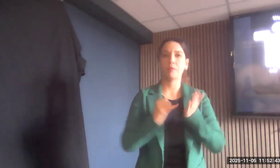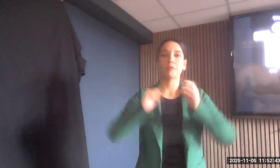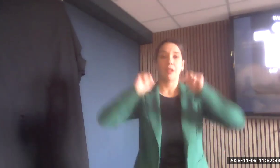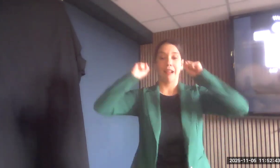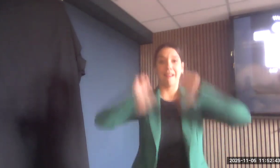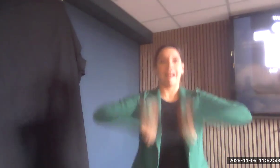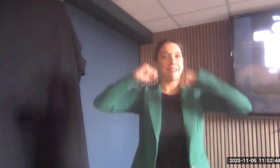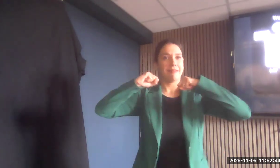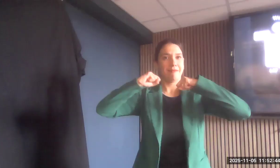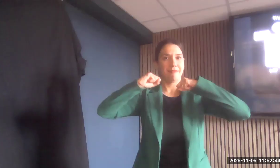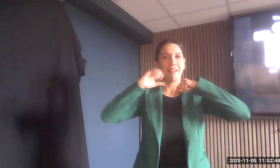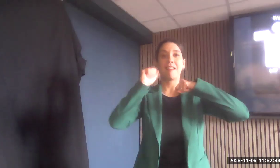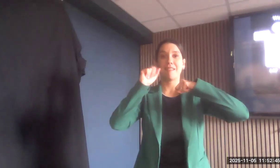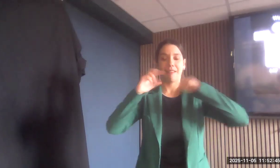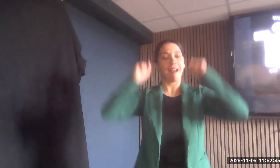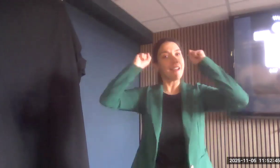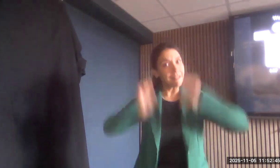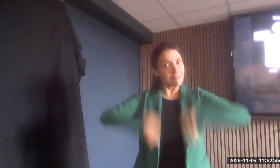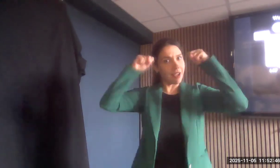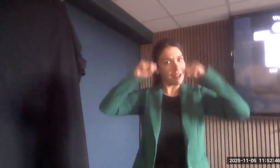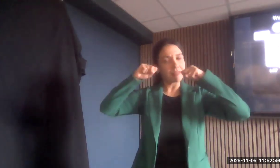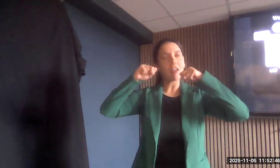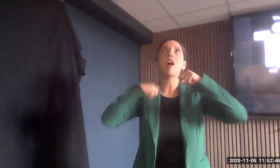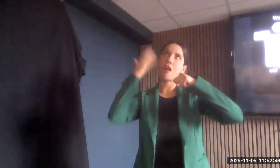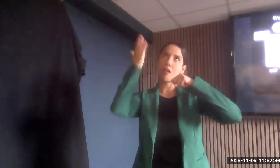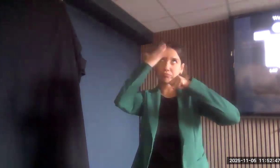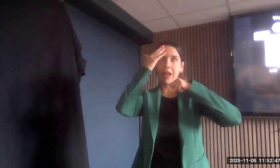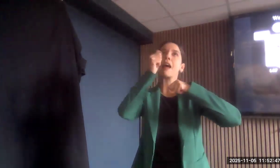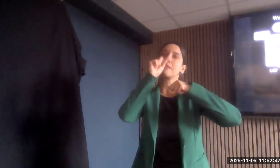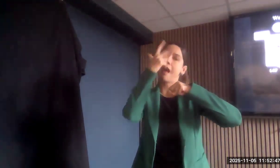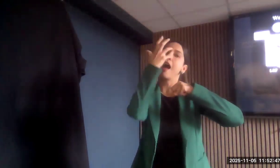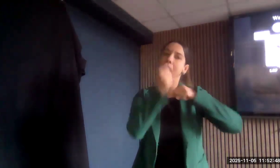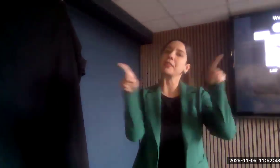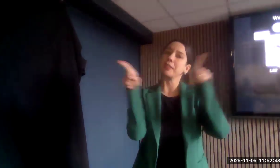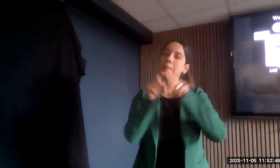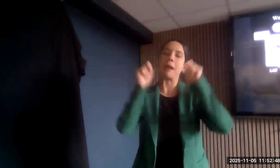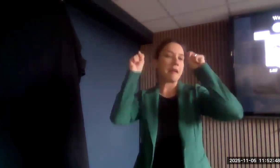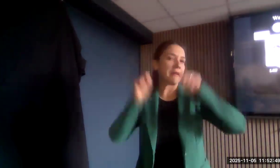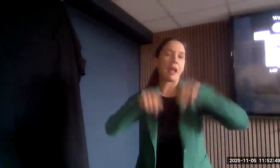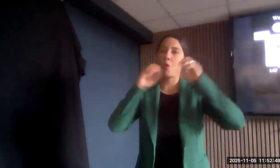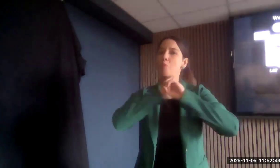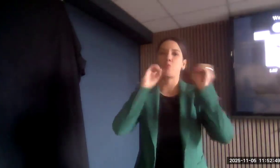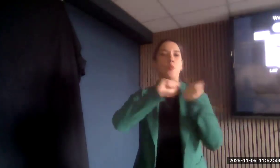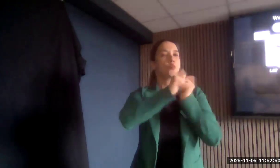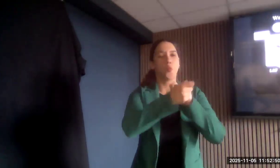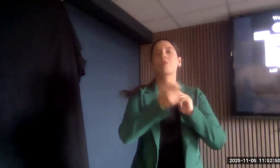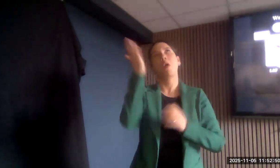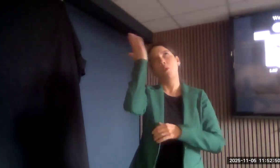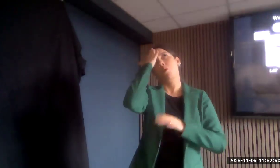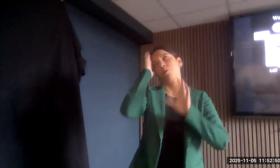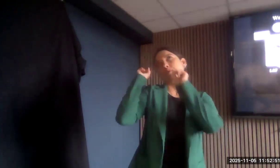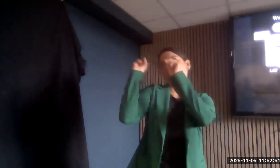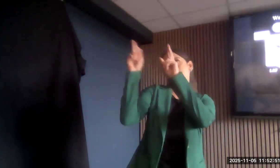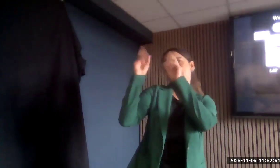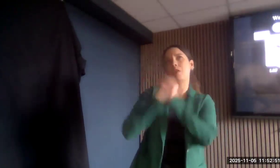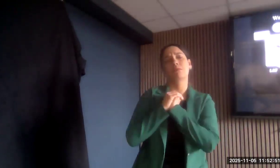So we see this sign here for CAN. Which is an LSF sign, we see this from the 19th century.